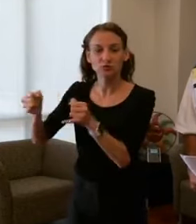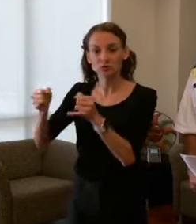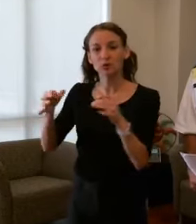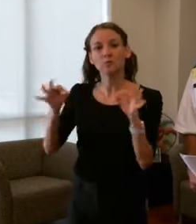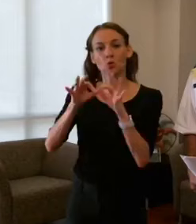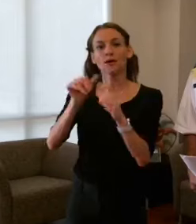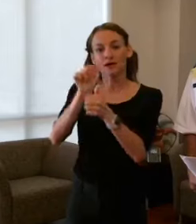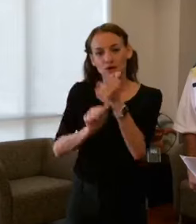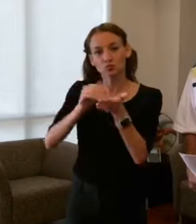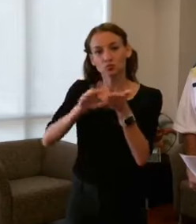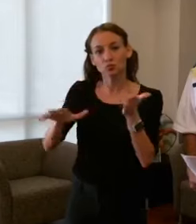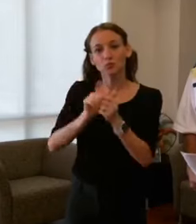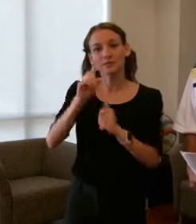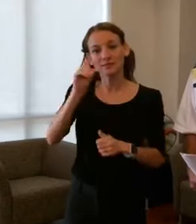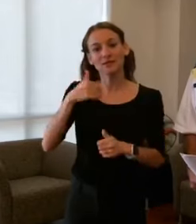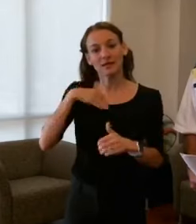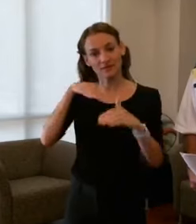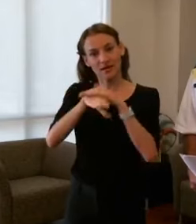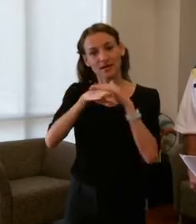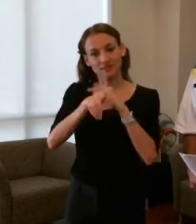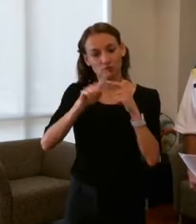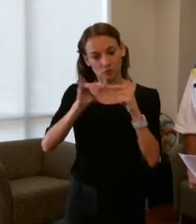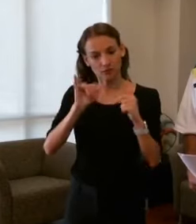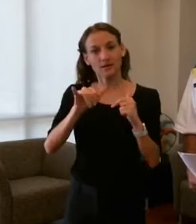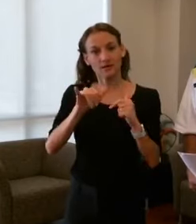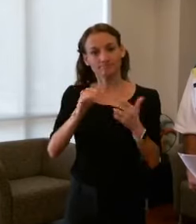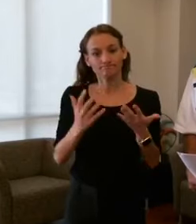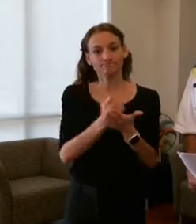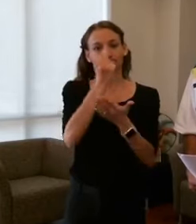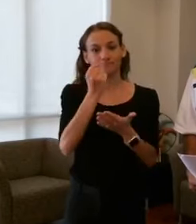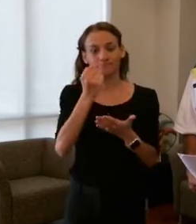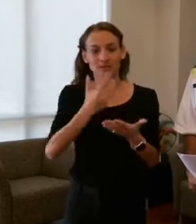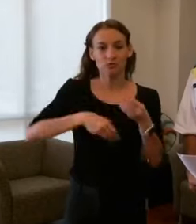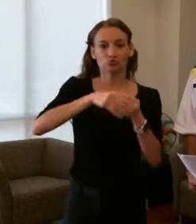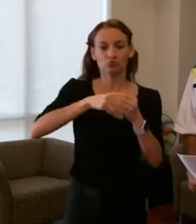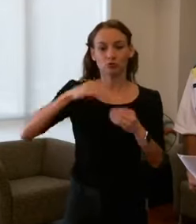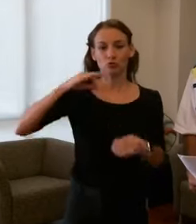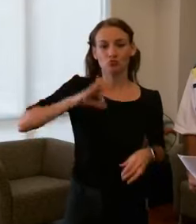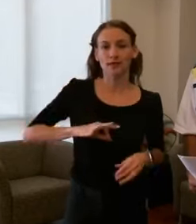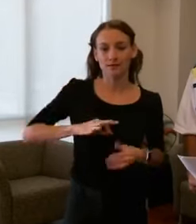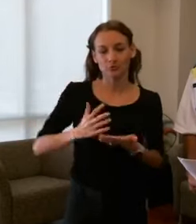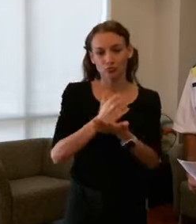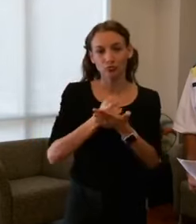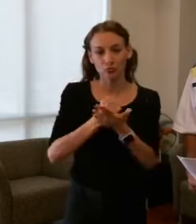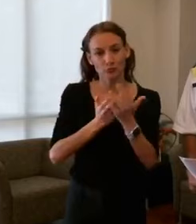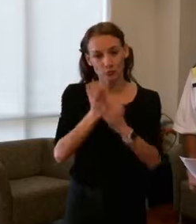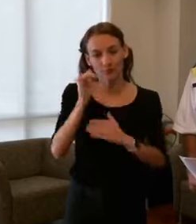has fair access to this option of earning extra course credits in the endorsement.